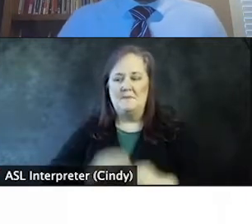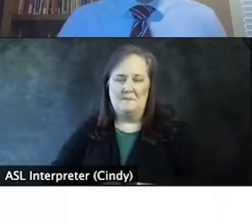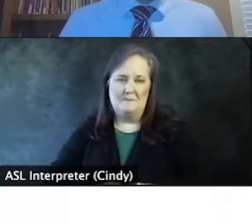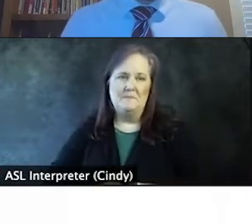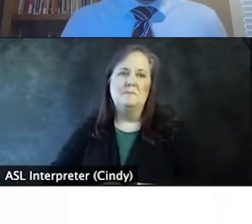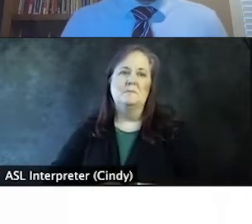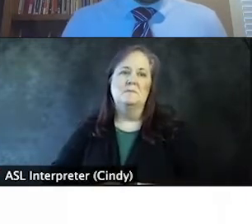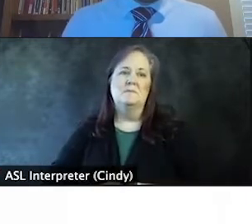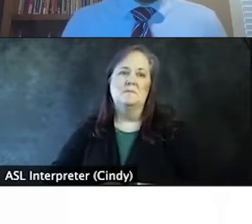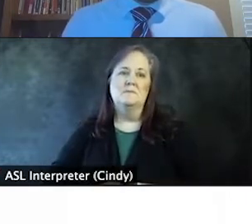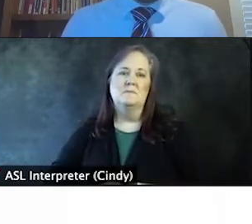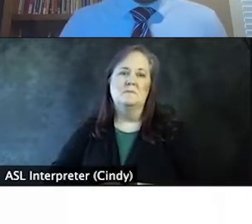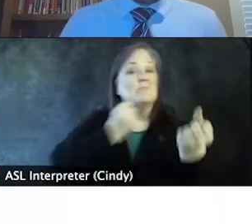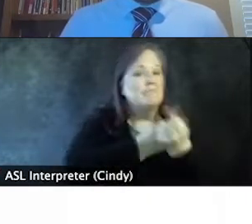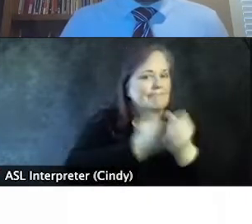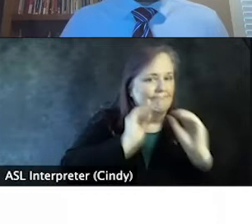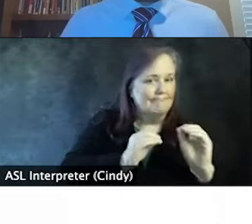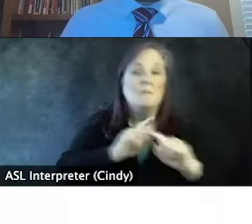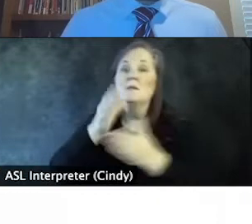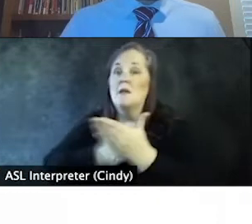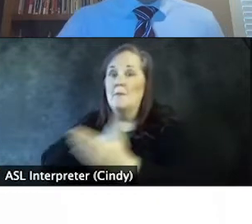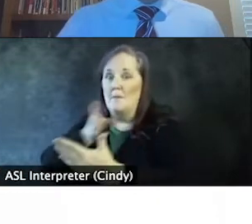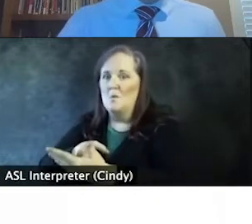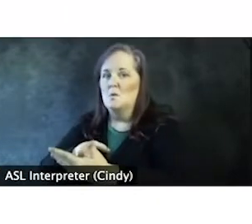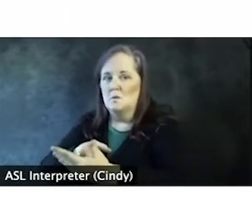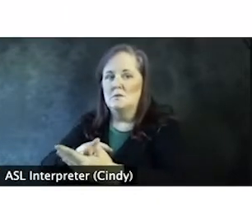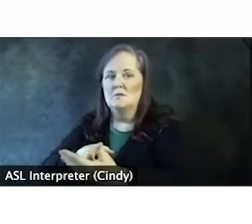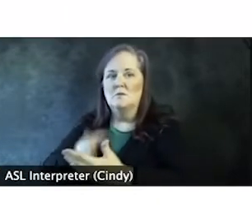So with that in mind, I'm happy to move on to Q and A. Hold on.